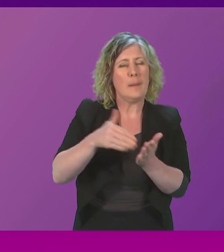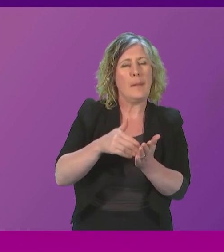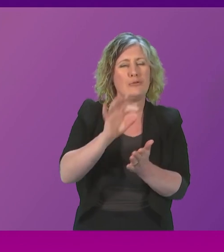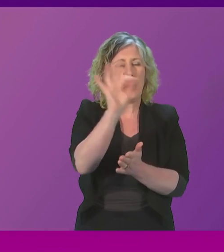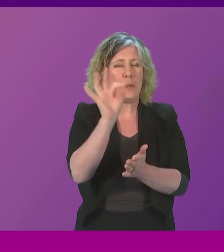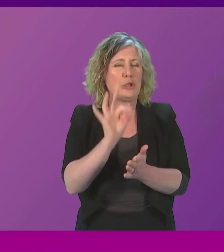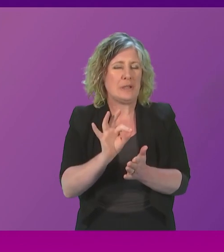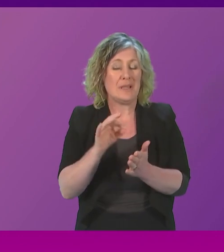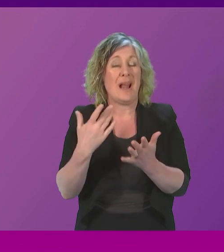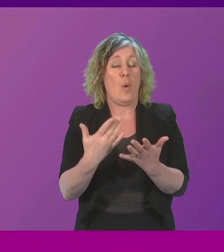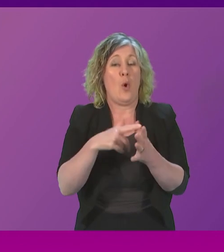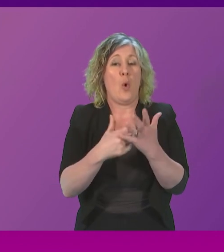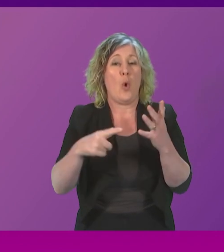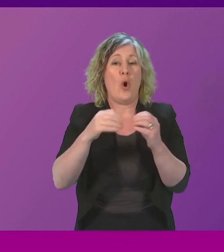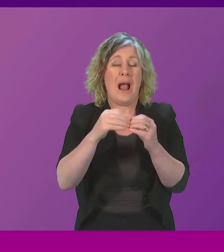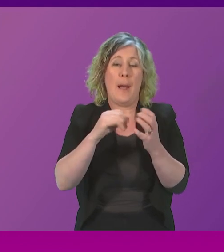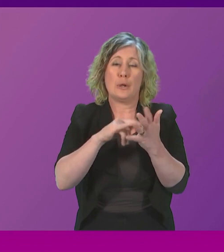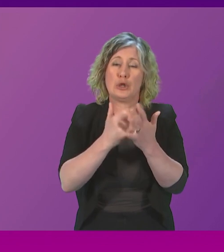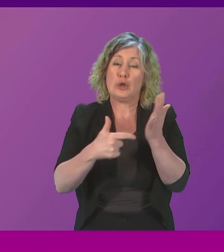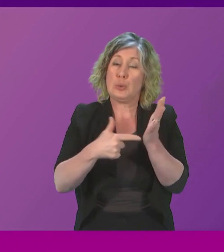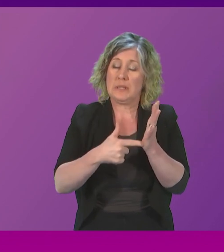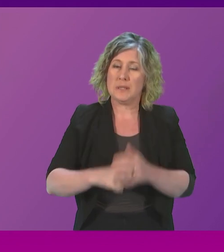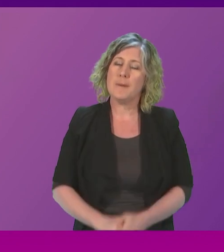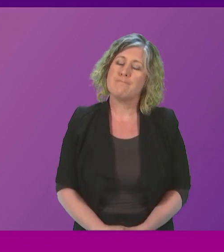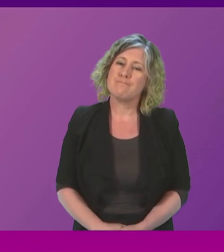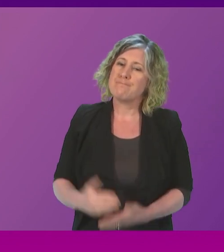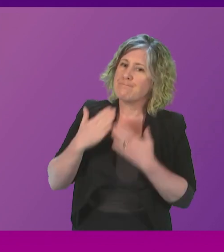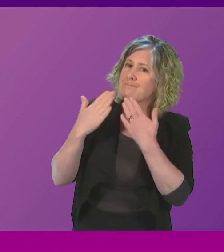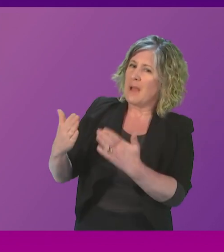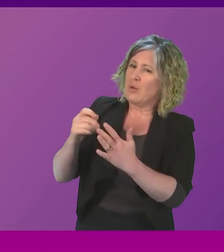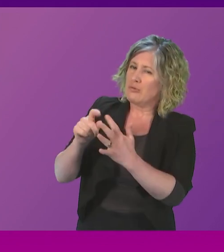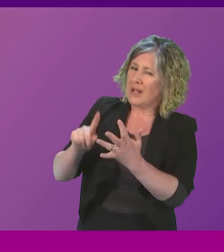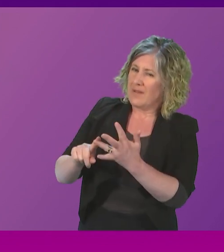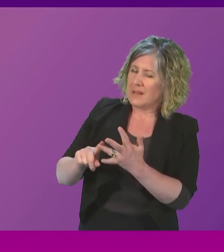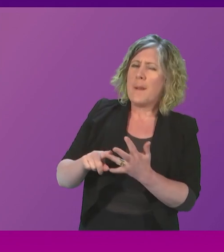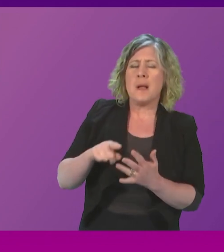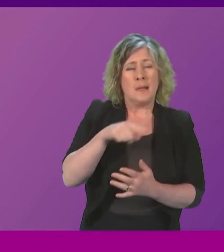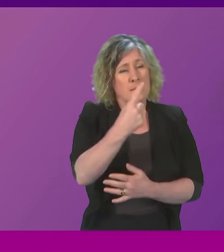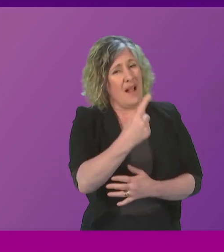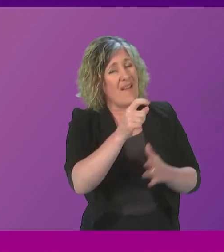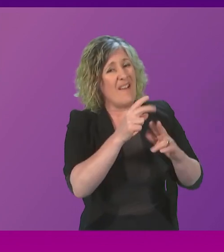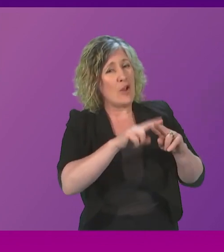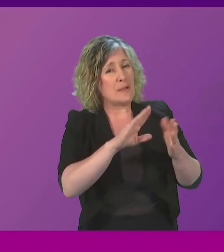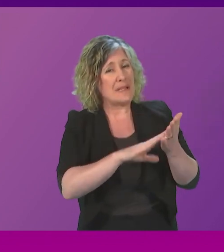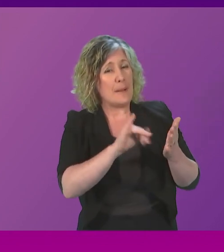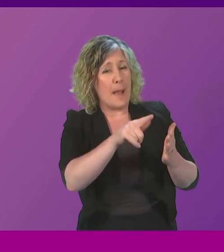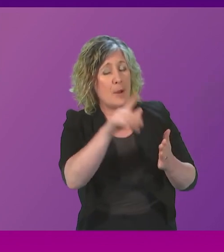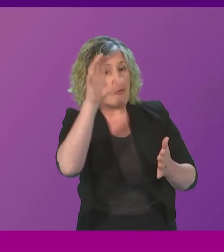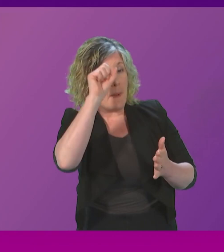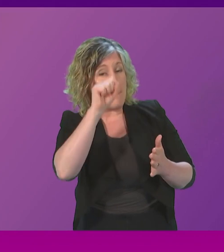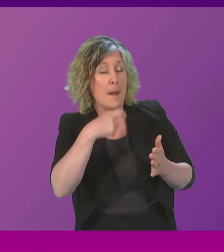The First Minister will recall his meeting with me and representatives of sportscotland